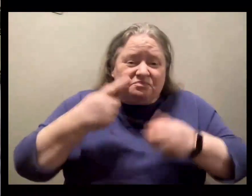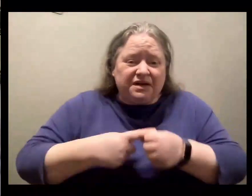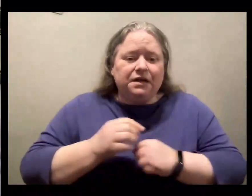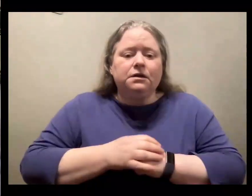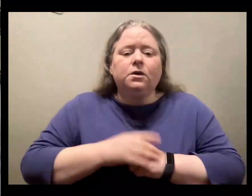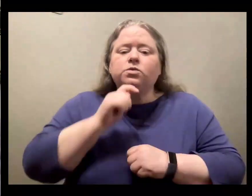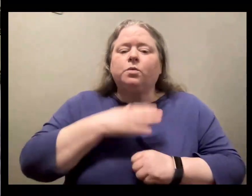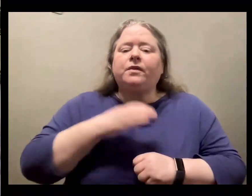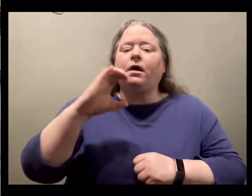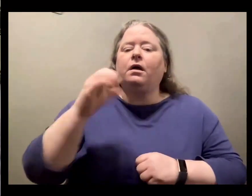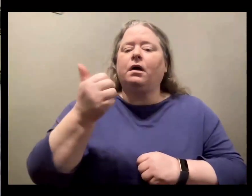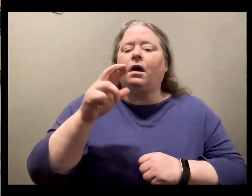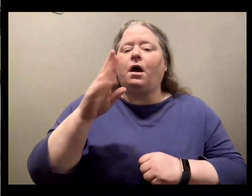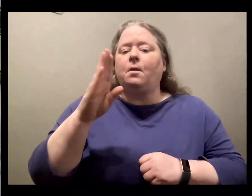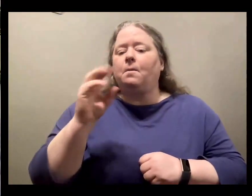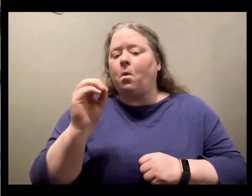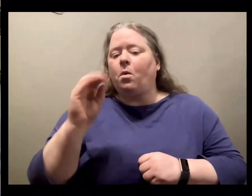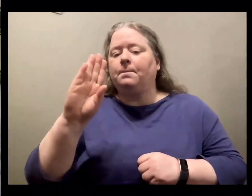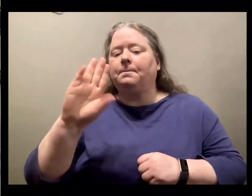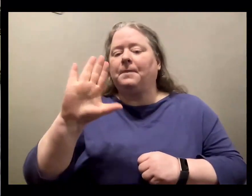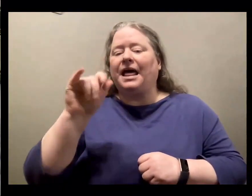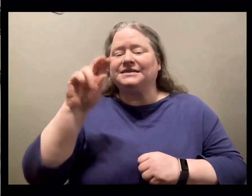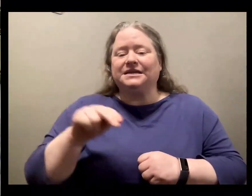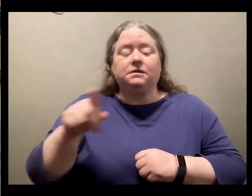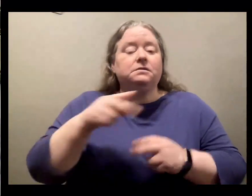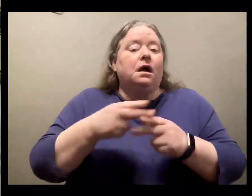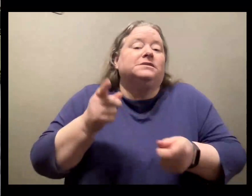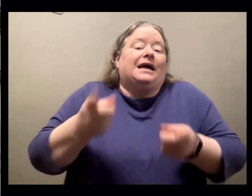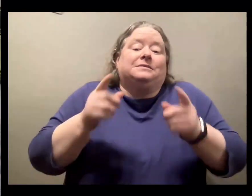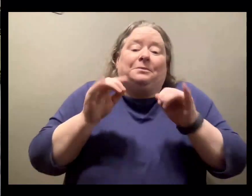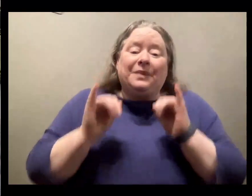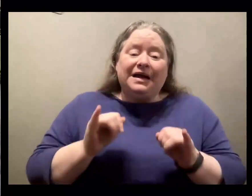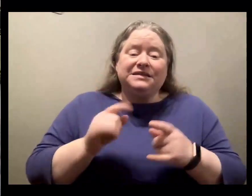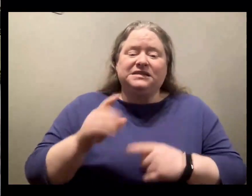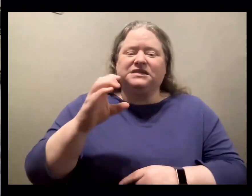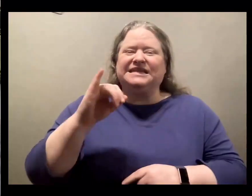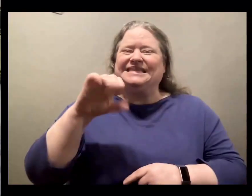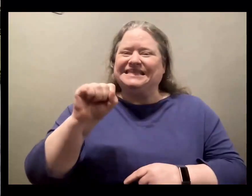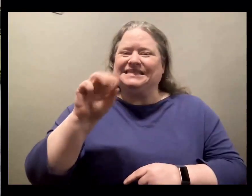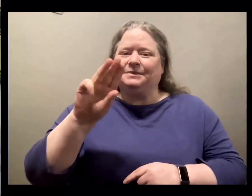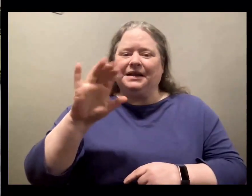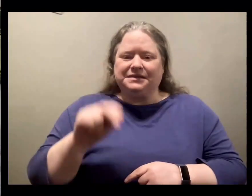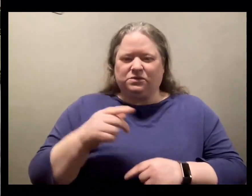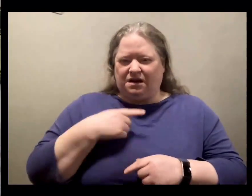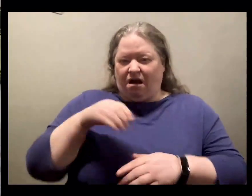They told me that Carboplatin is not as bad as the Cisplatin, which is what I was on seven years ago.